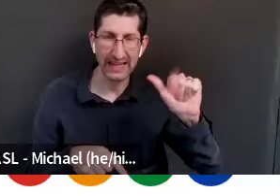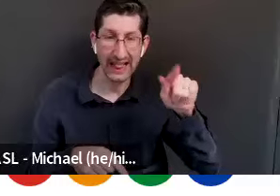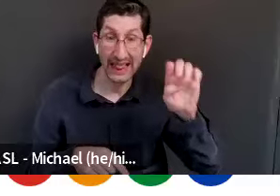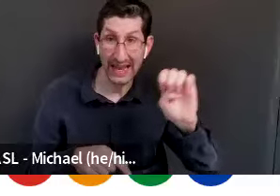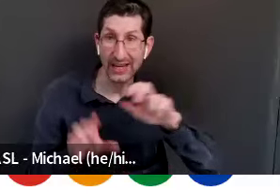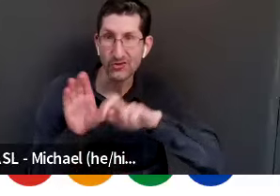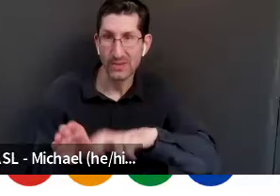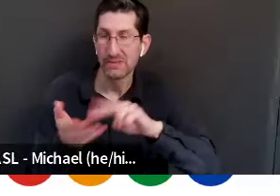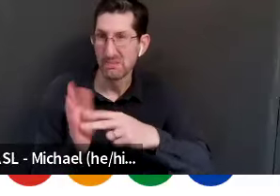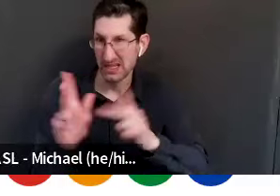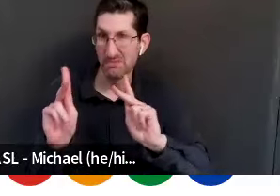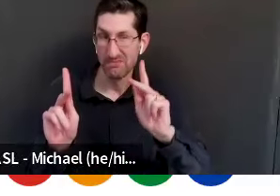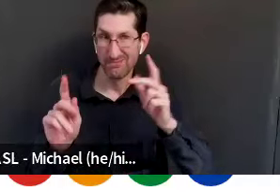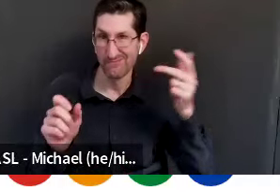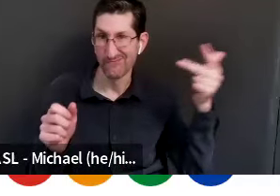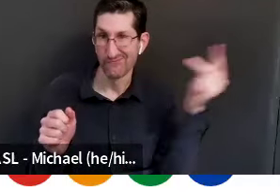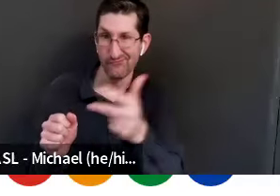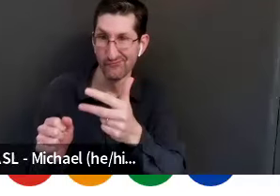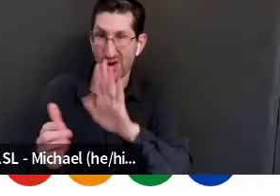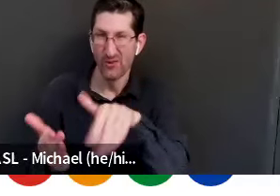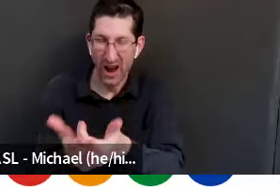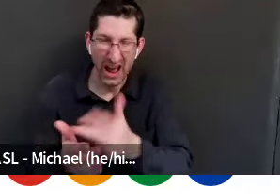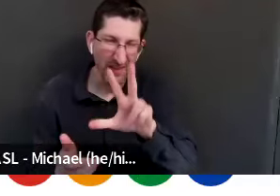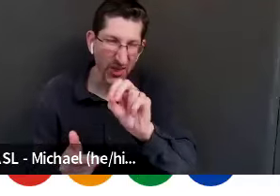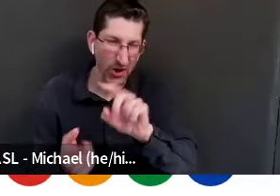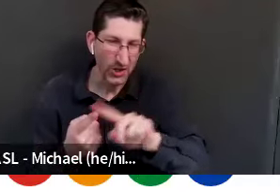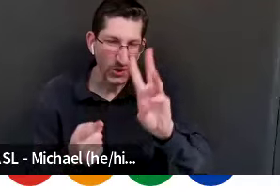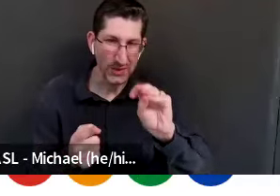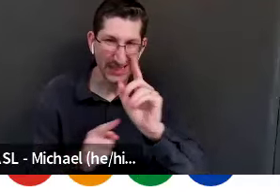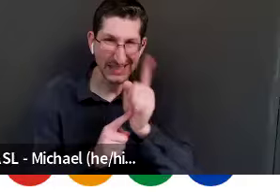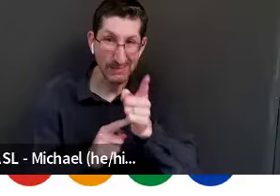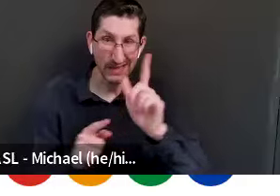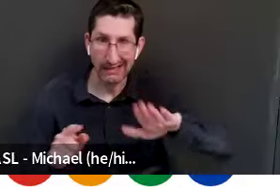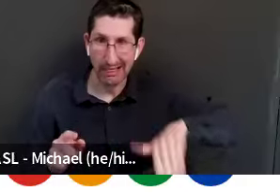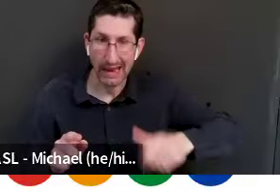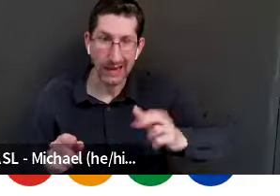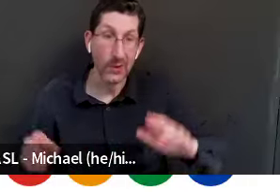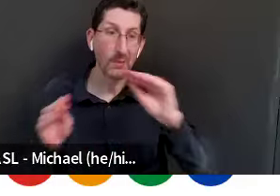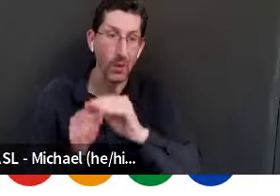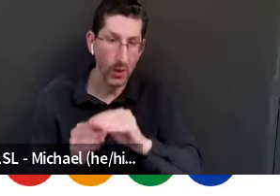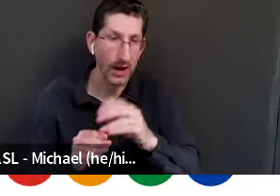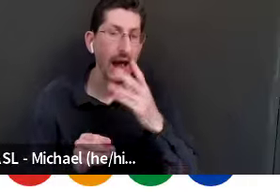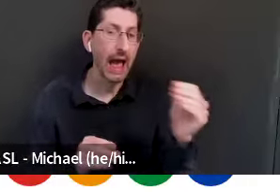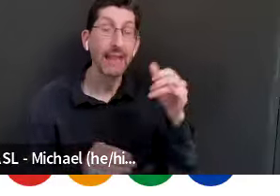THAT. ALSO KEEPING AN EYE ON THE CALL CENTER PERFORMANCE METRICS.